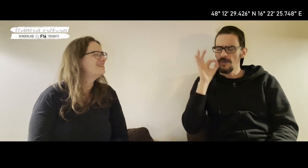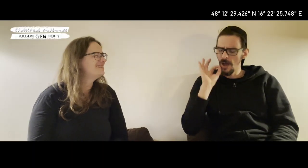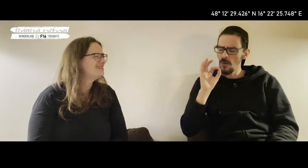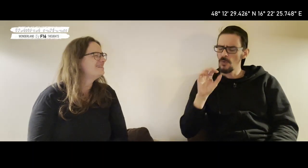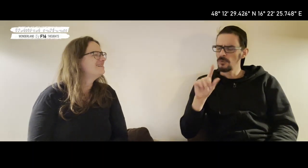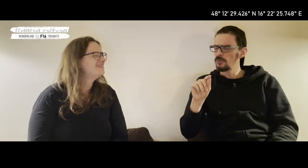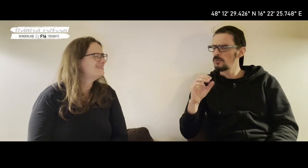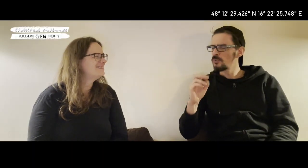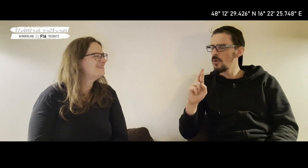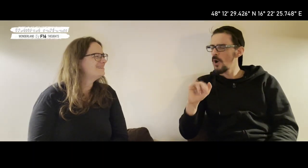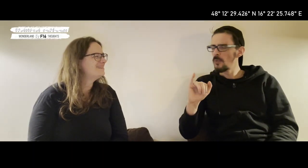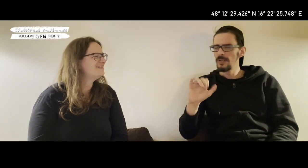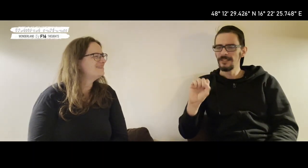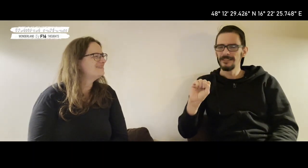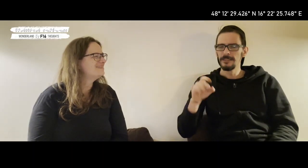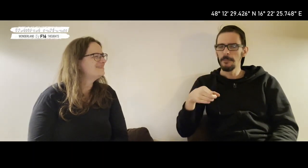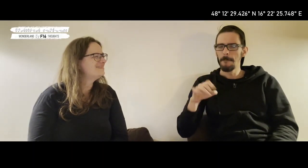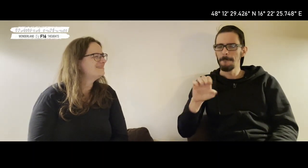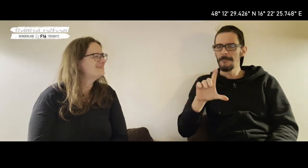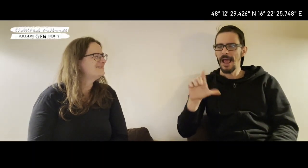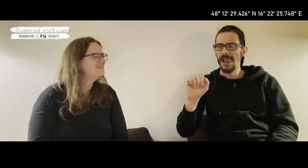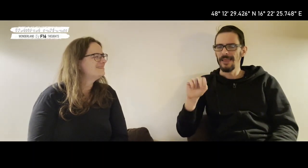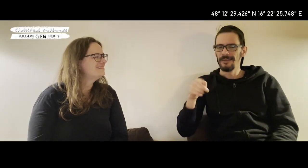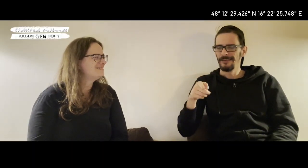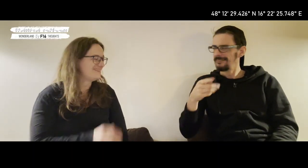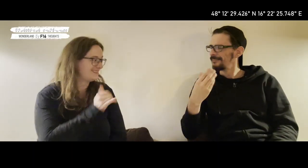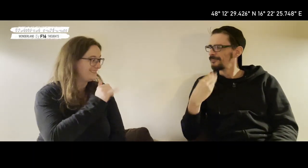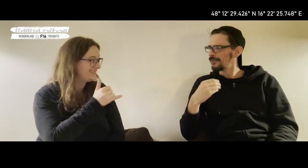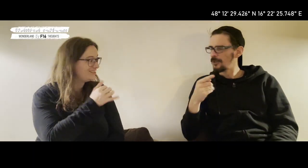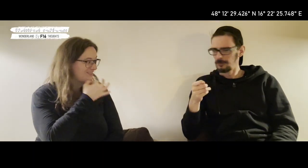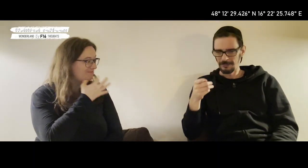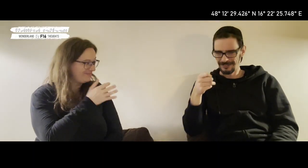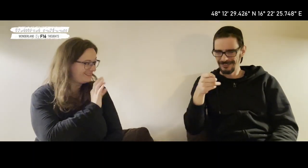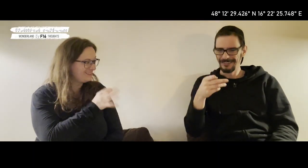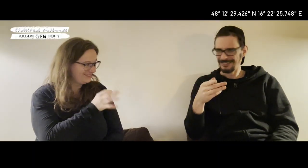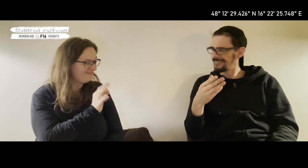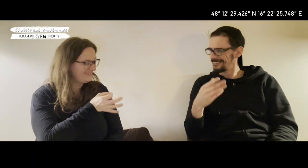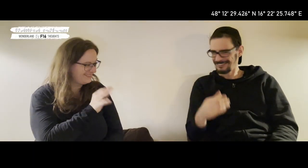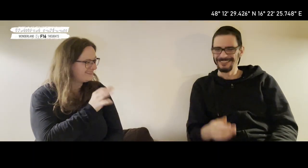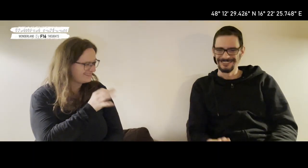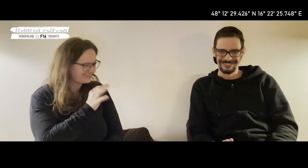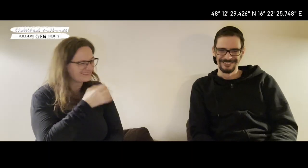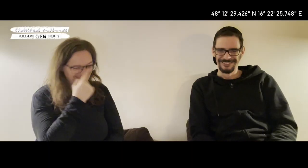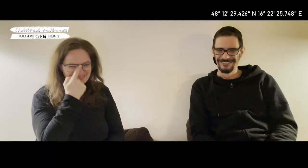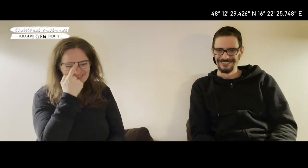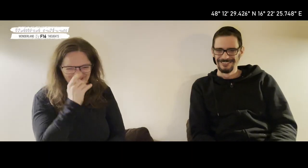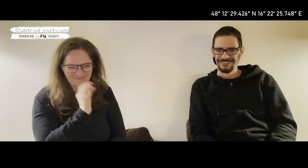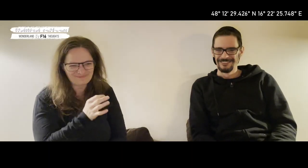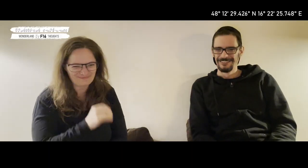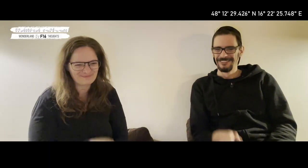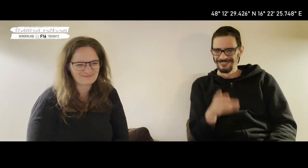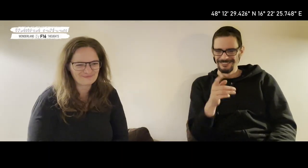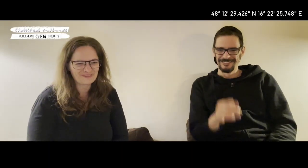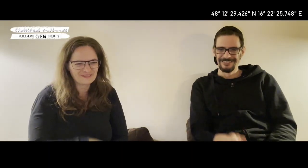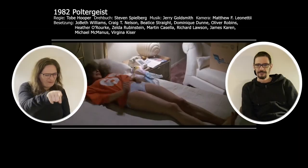I think the scene was taken by Tory Spelling, the actress Yes, that's right. It actually is.